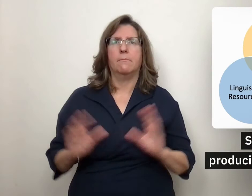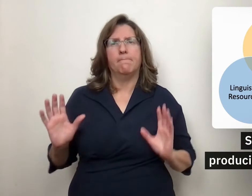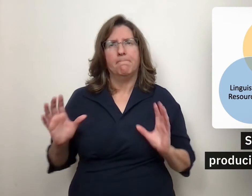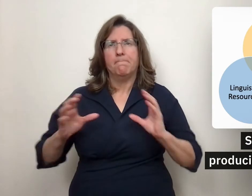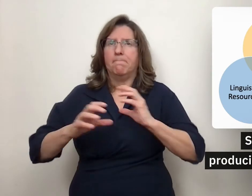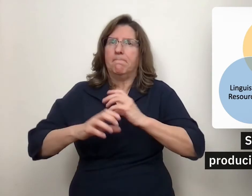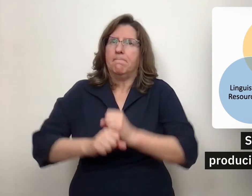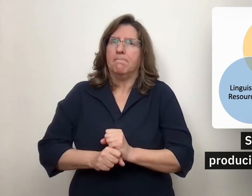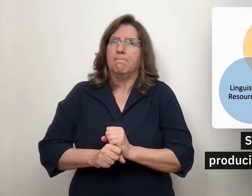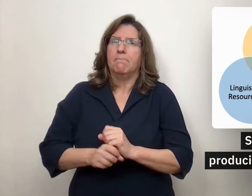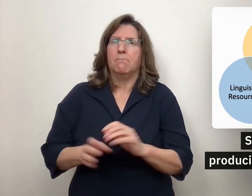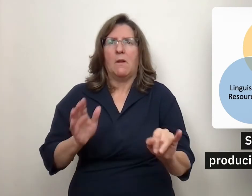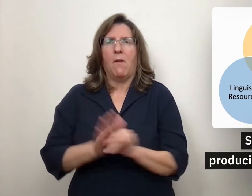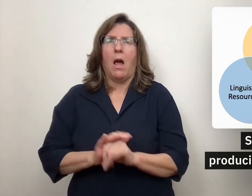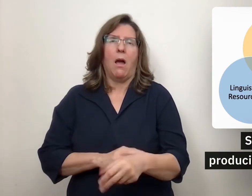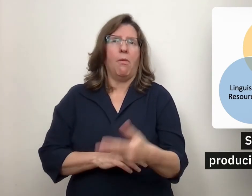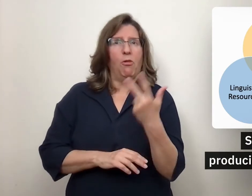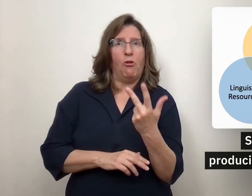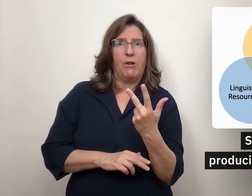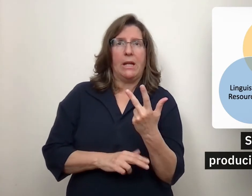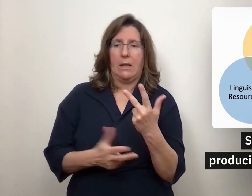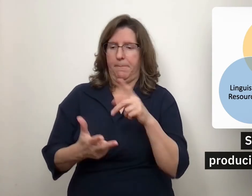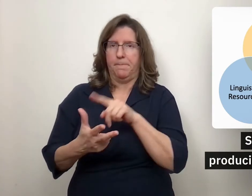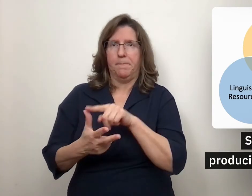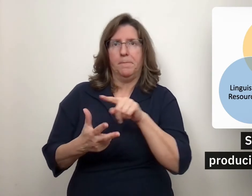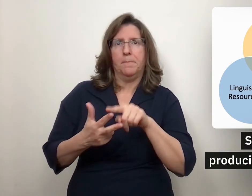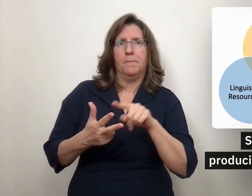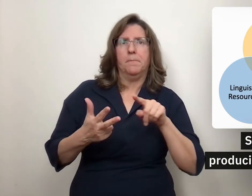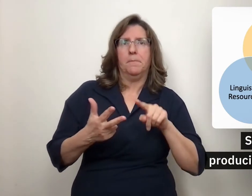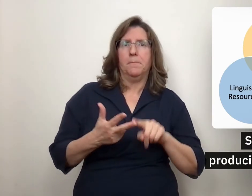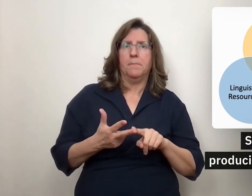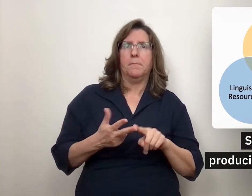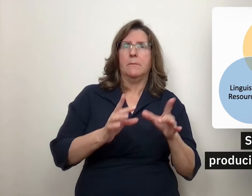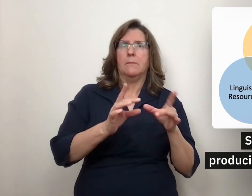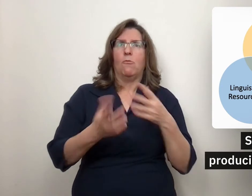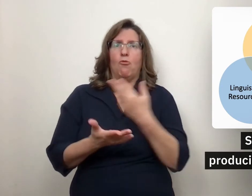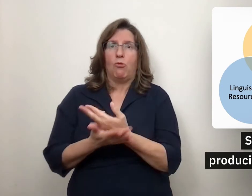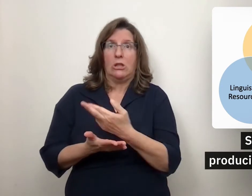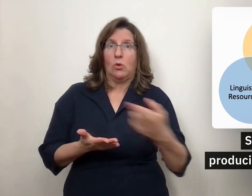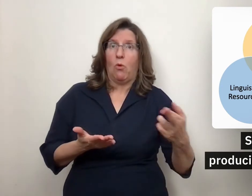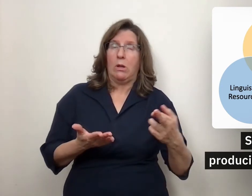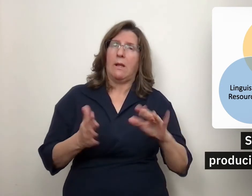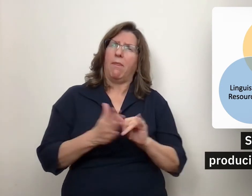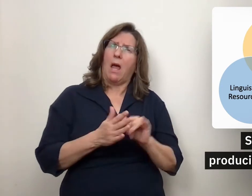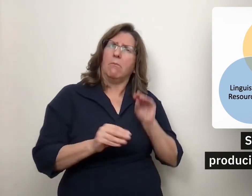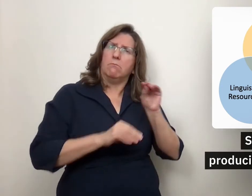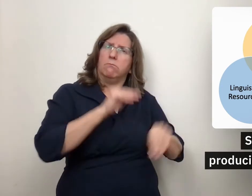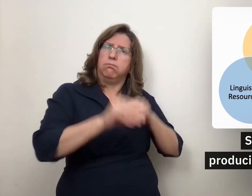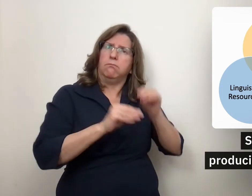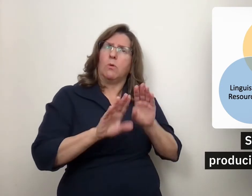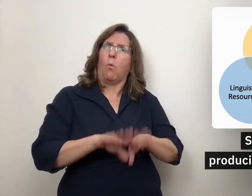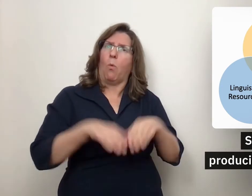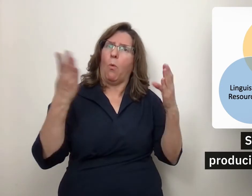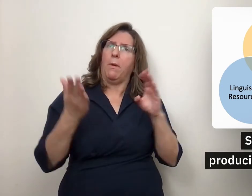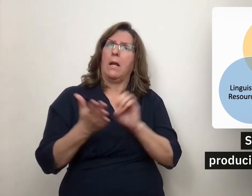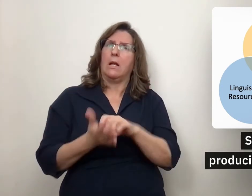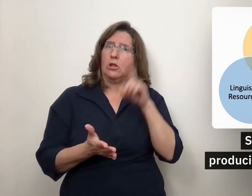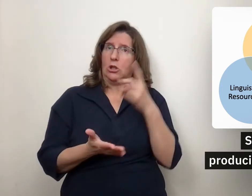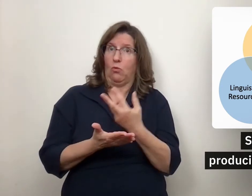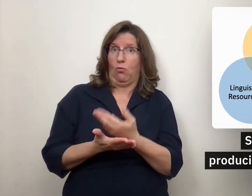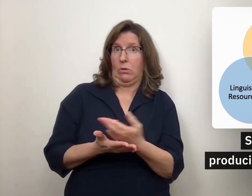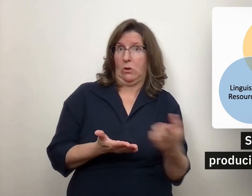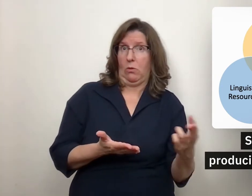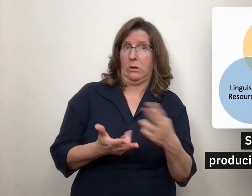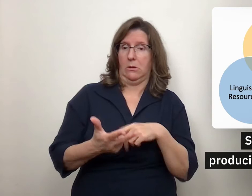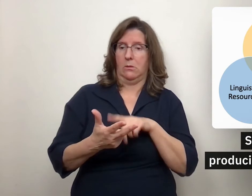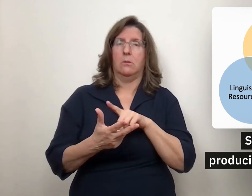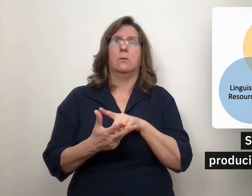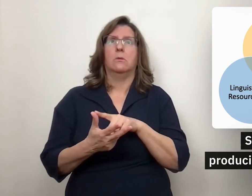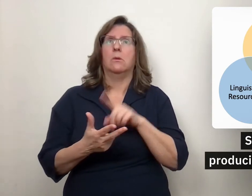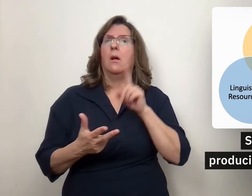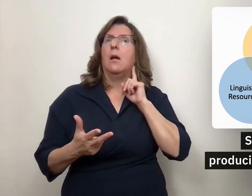To finish my presentation I would like to add three more resources to our repertoire of open education resources.